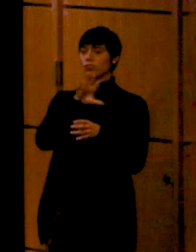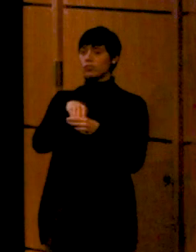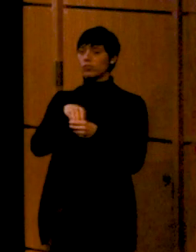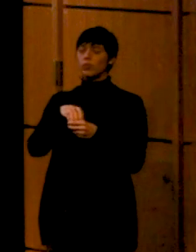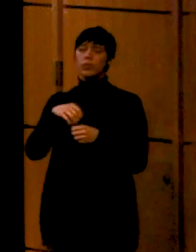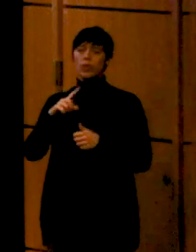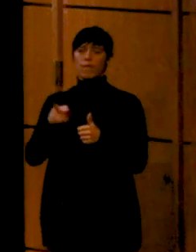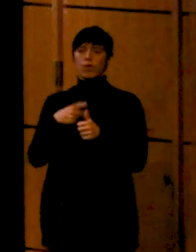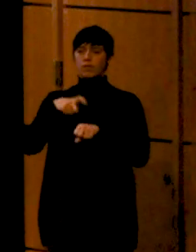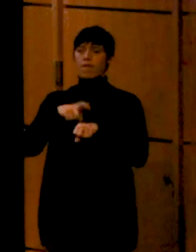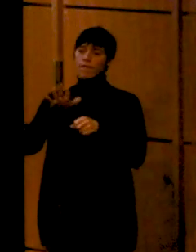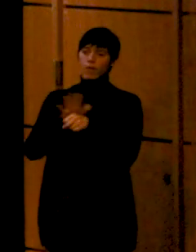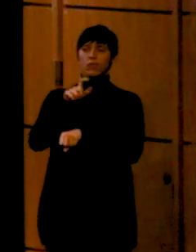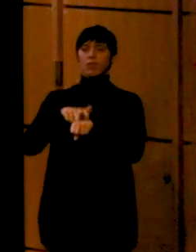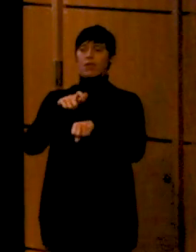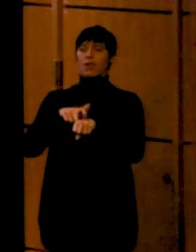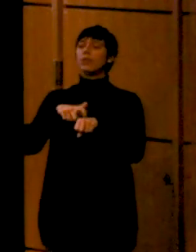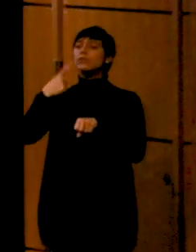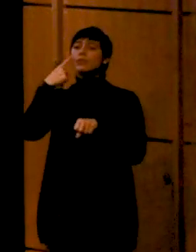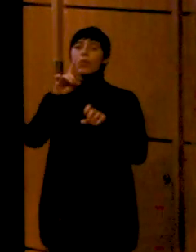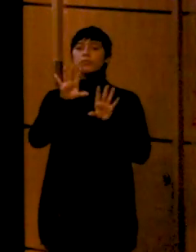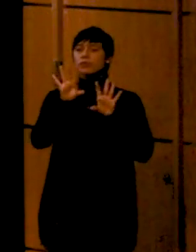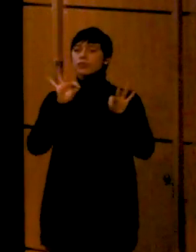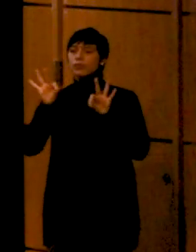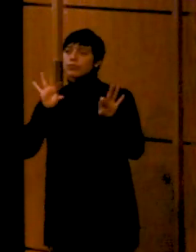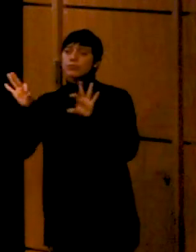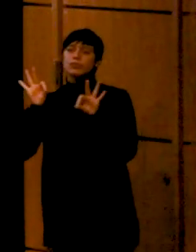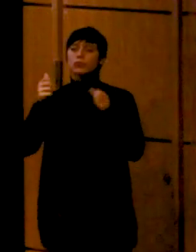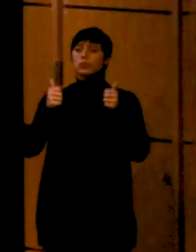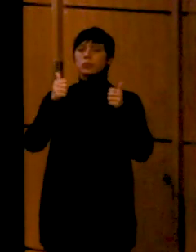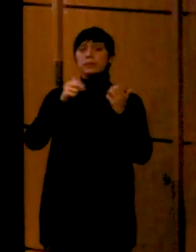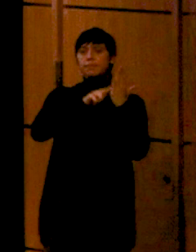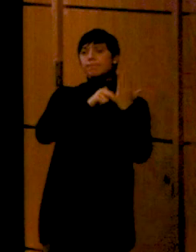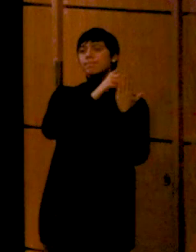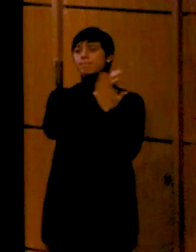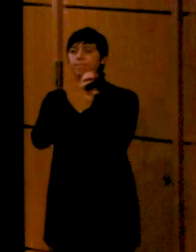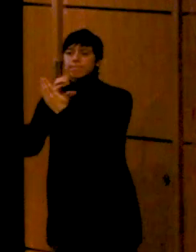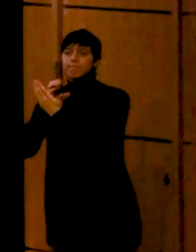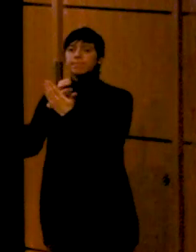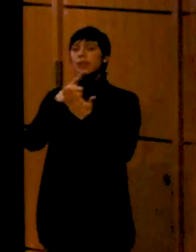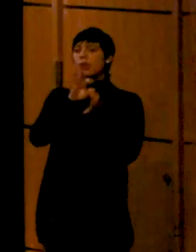He was responsible for the research, documentation and interpretation of art made in Europe from